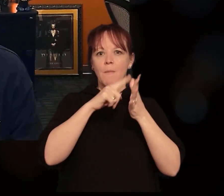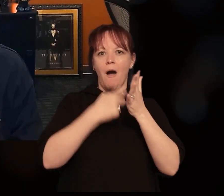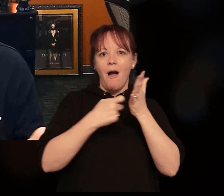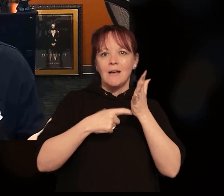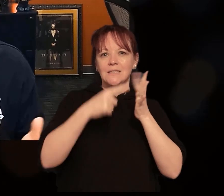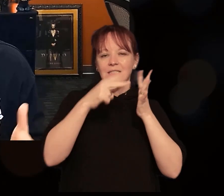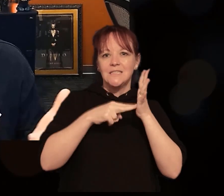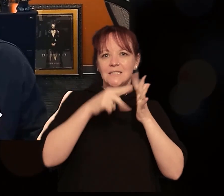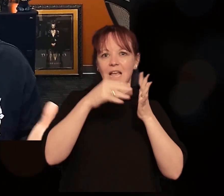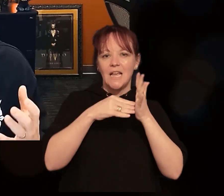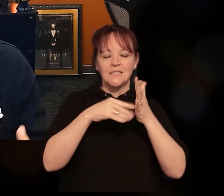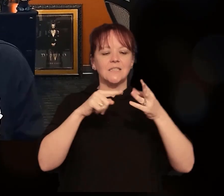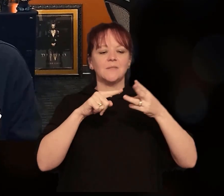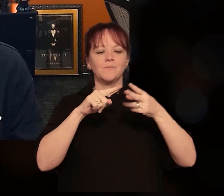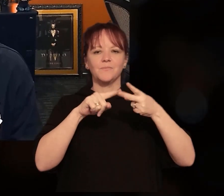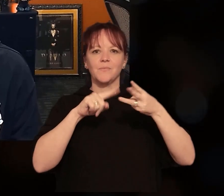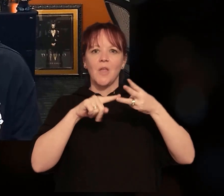Mollie Evans, known as LittleMoTAC,